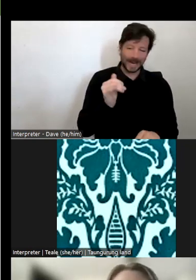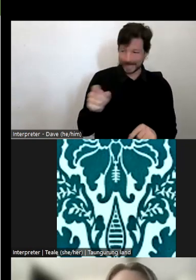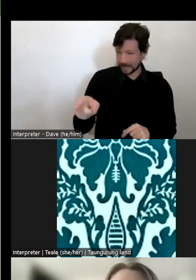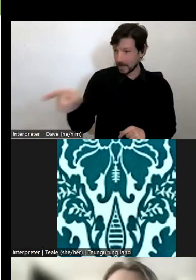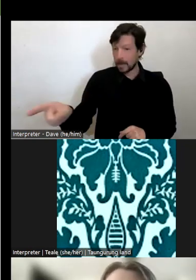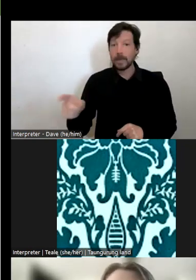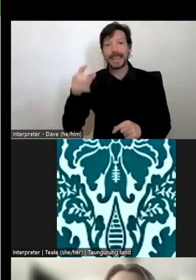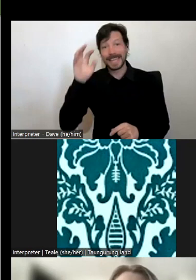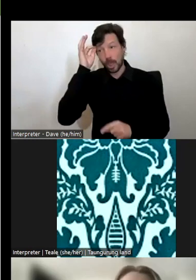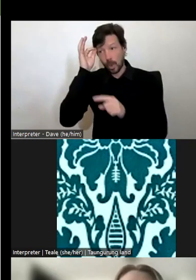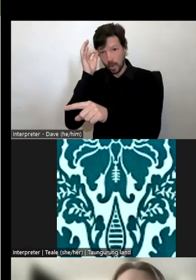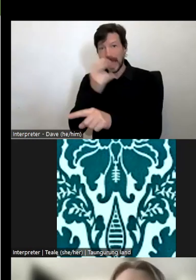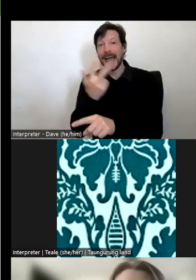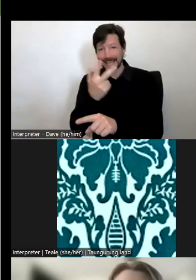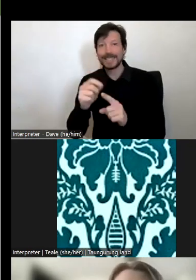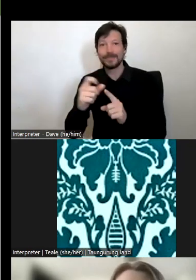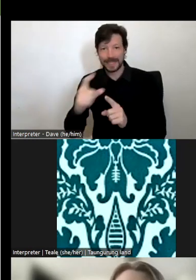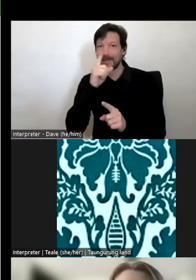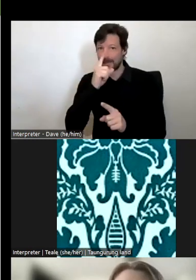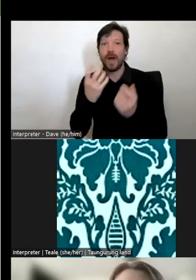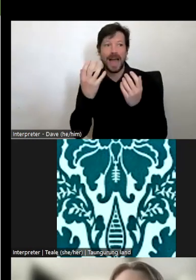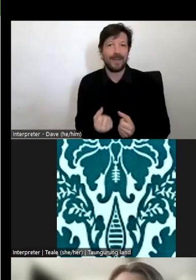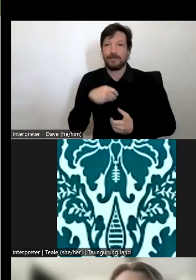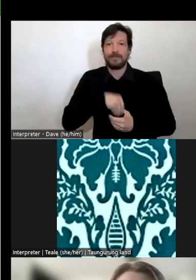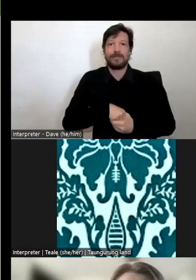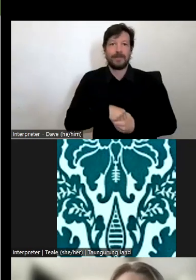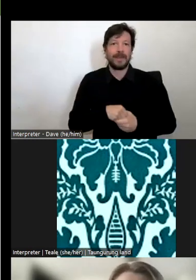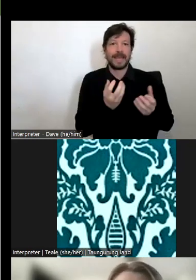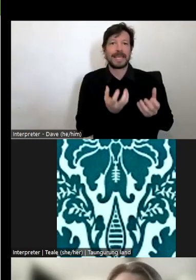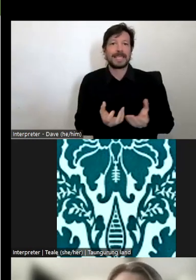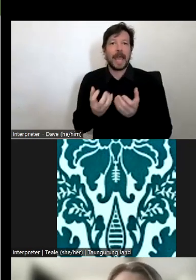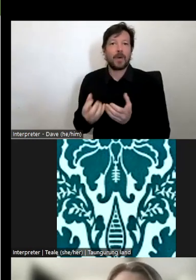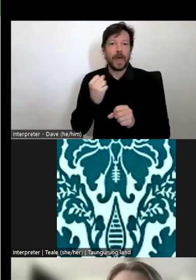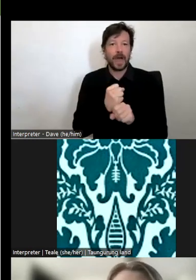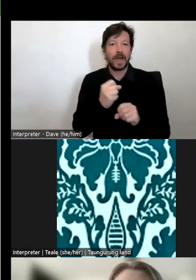it's 18% of the population are carriers, which is actually very common.